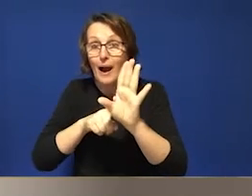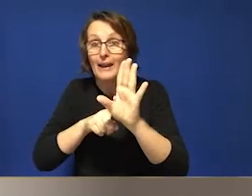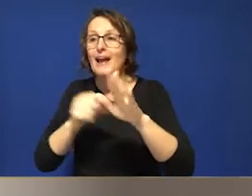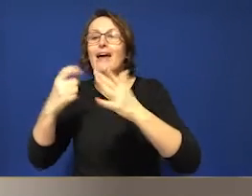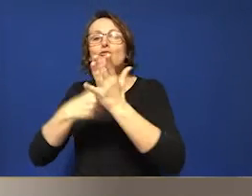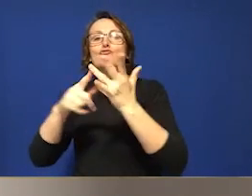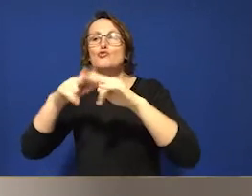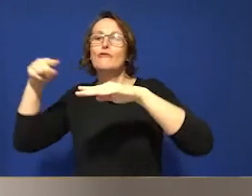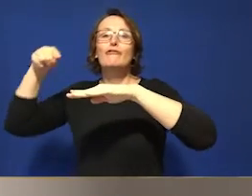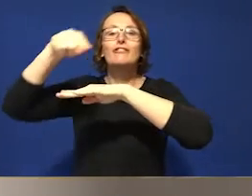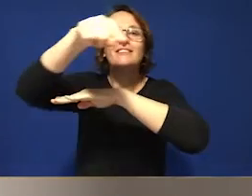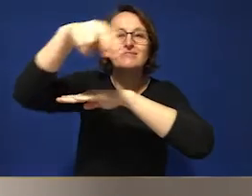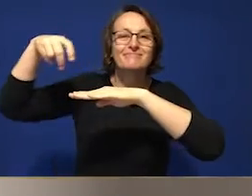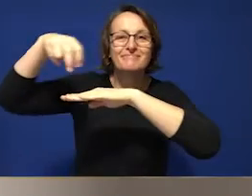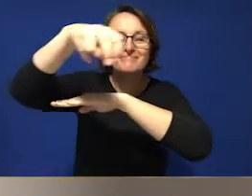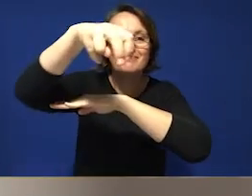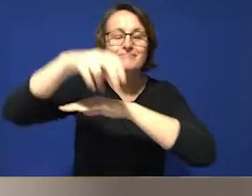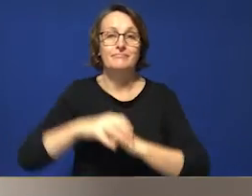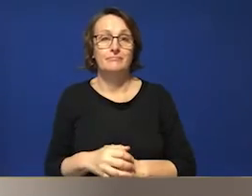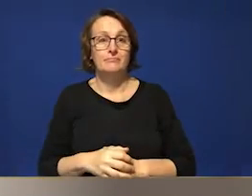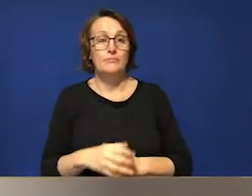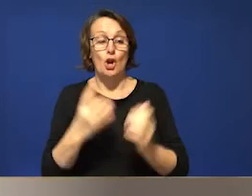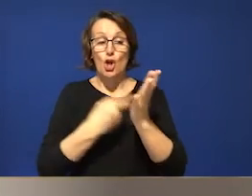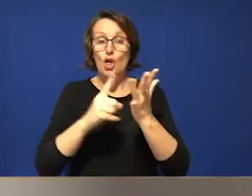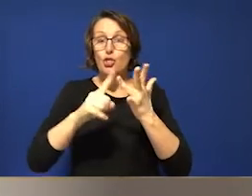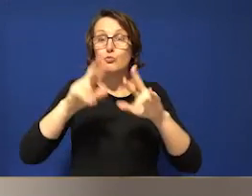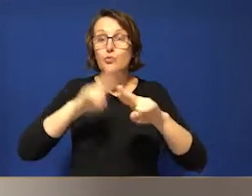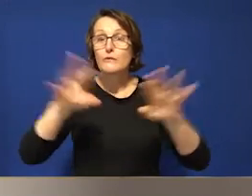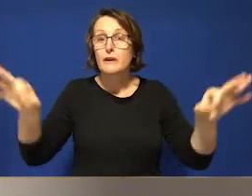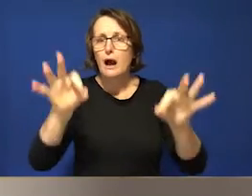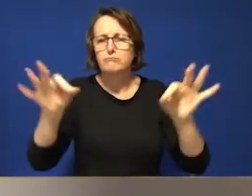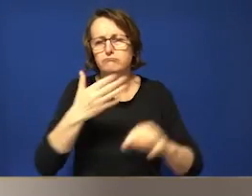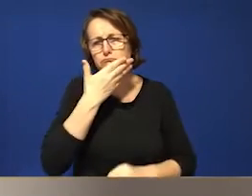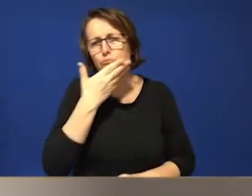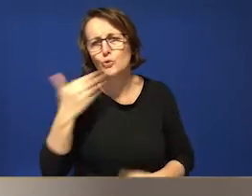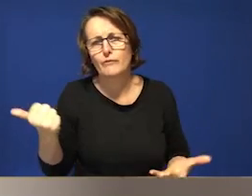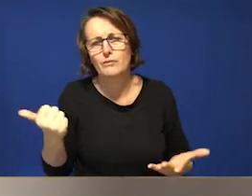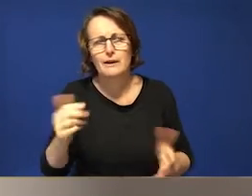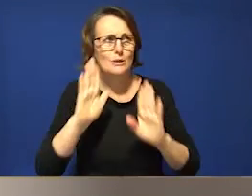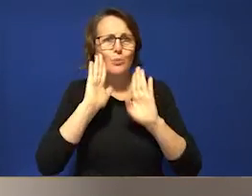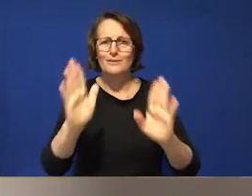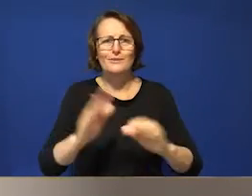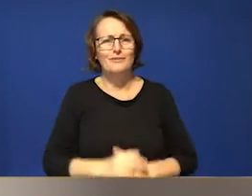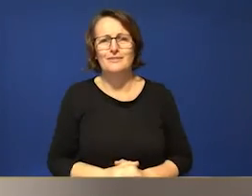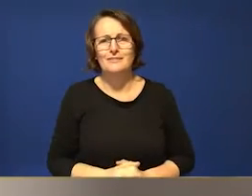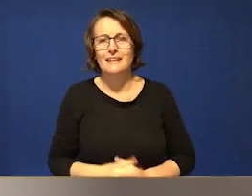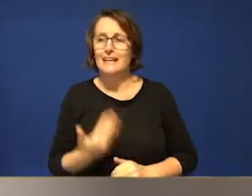and then the idea of the massive roof garden, I mean the roof garden is one of the, is glorious. It's a wonderful thing, when you're on there,